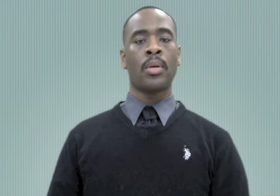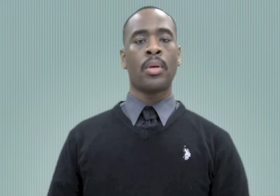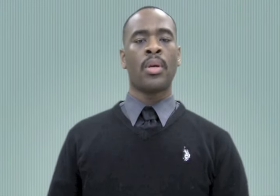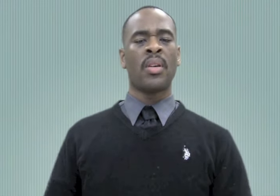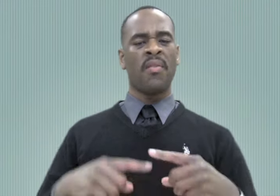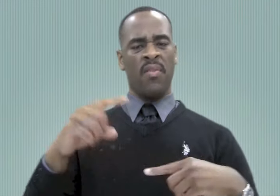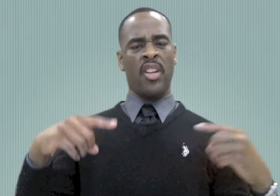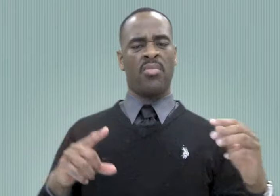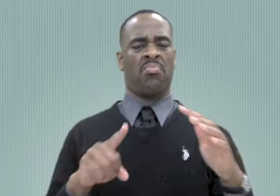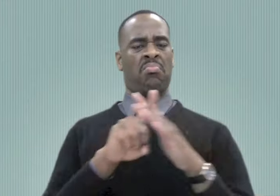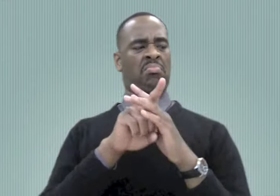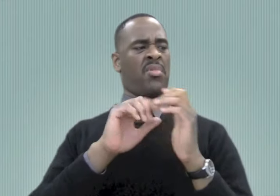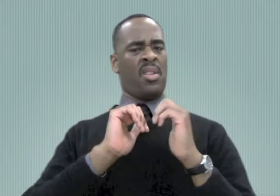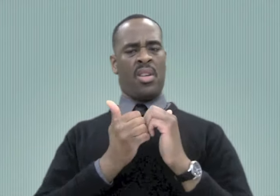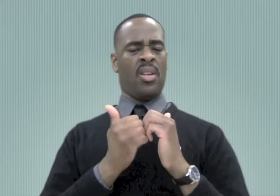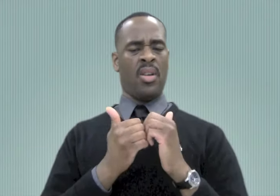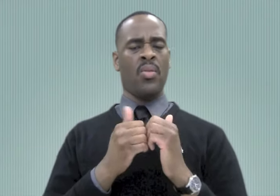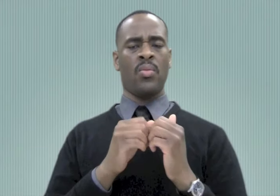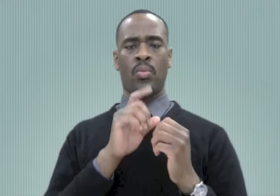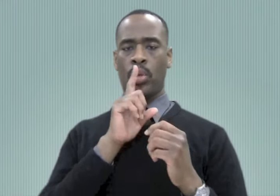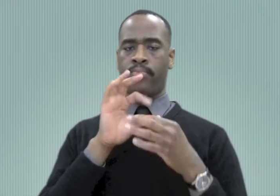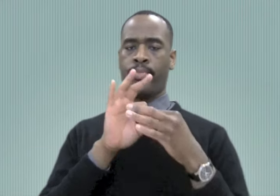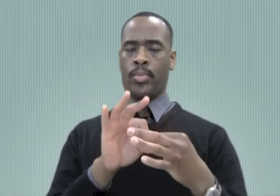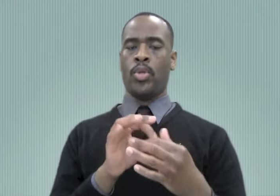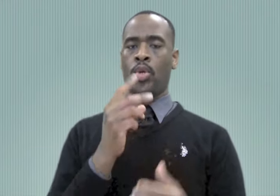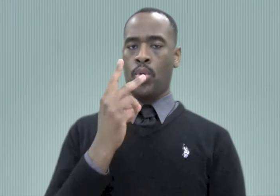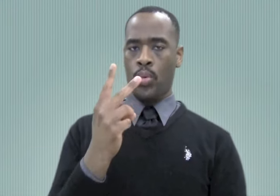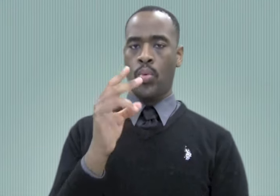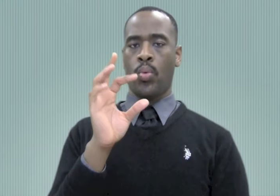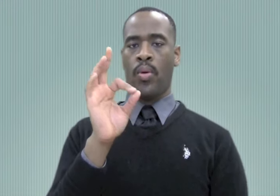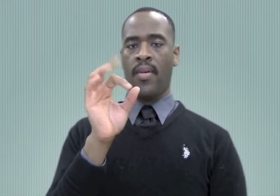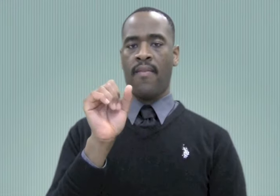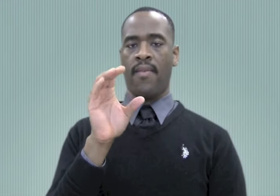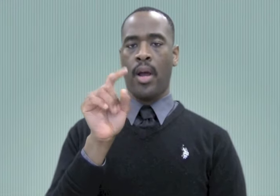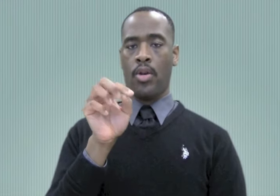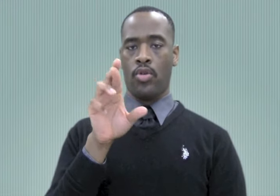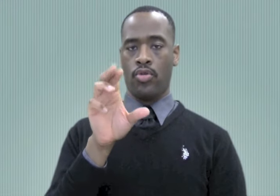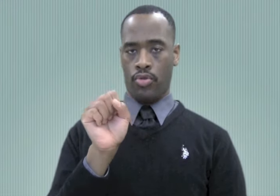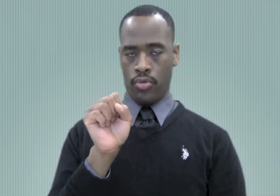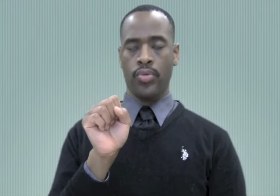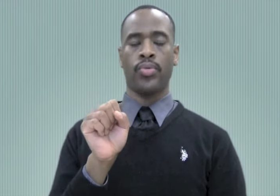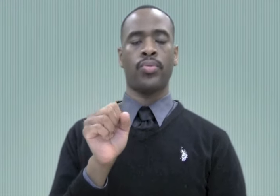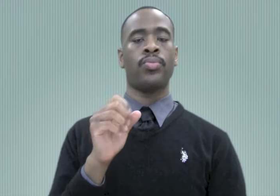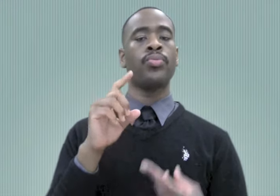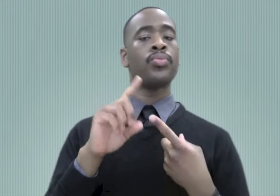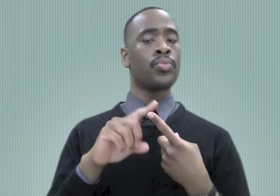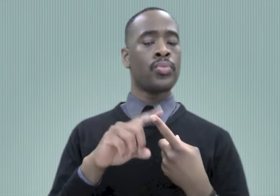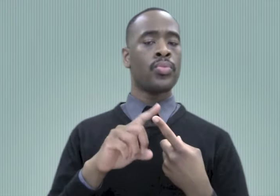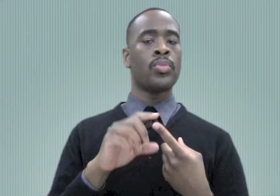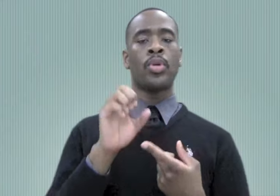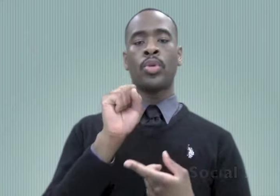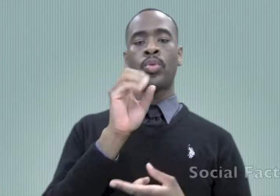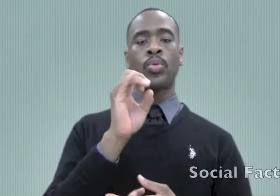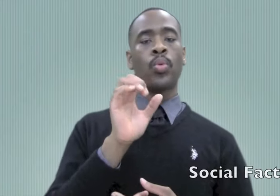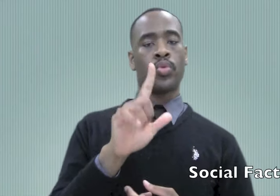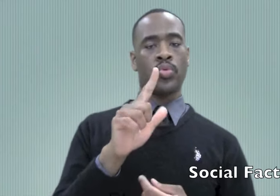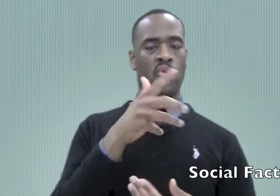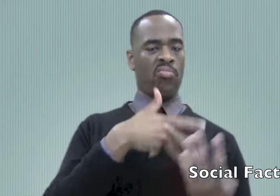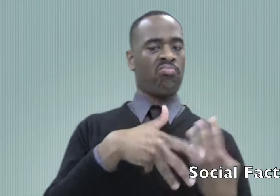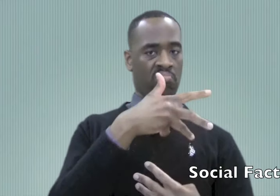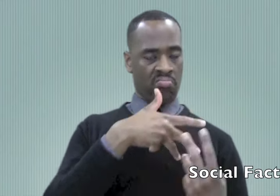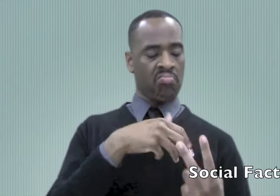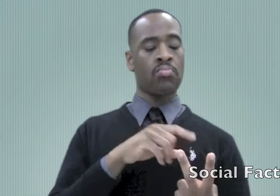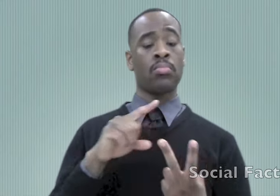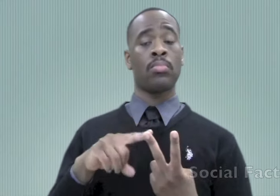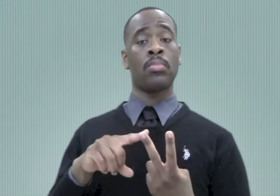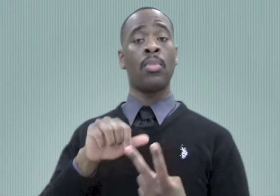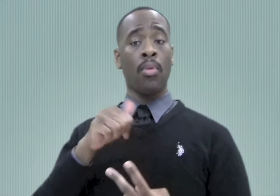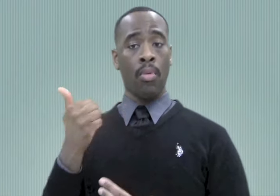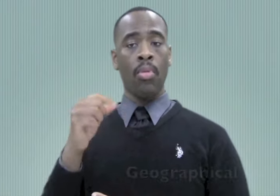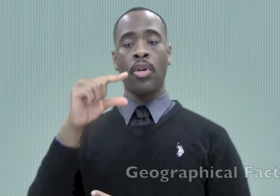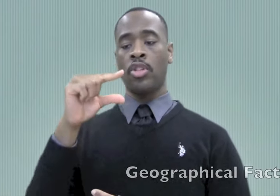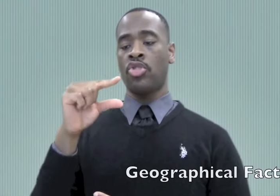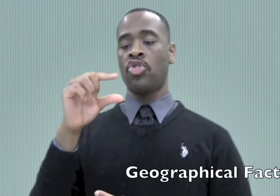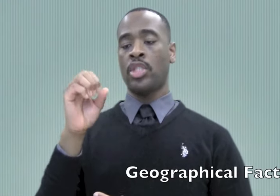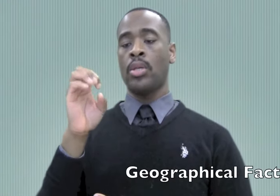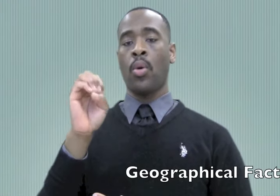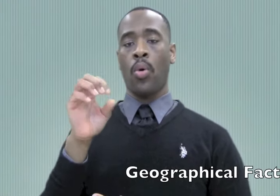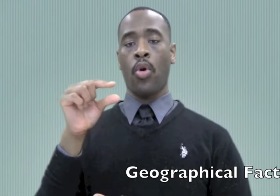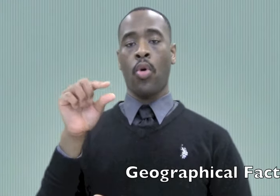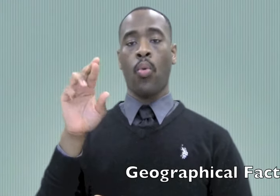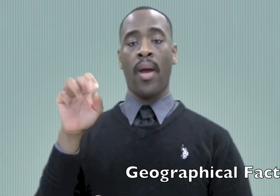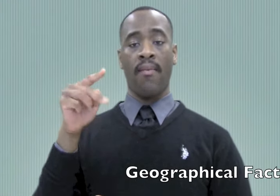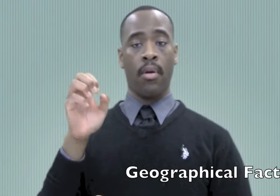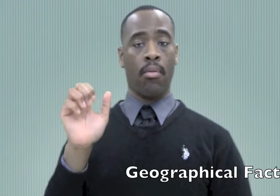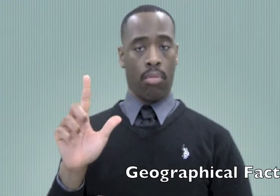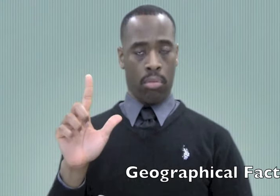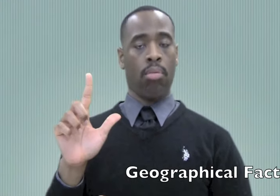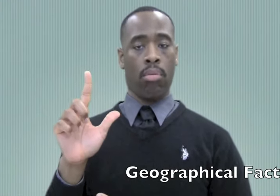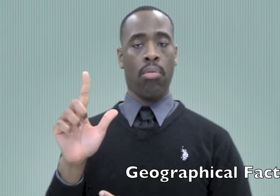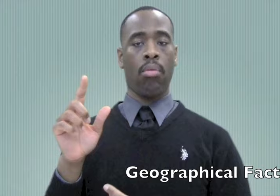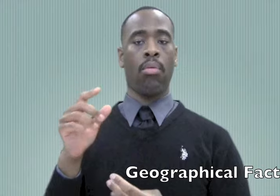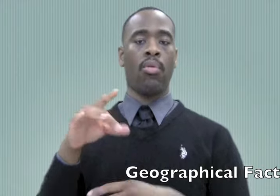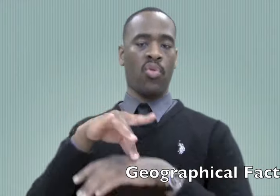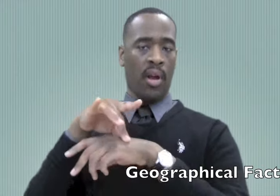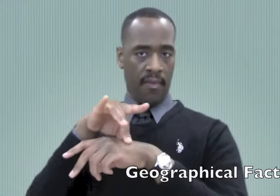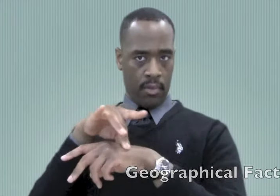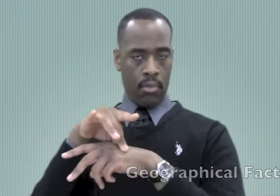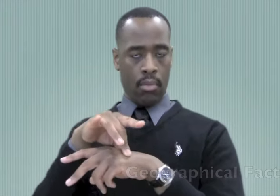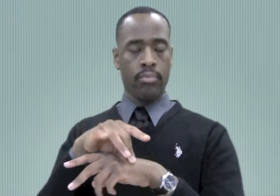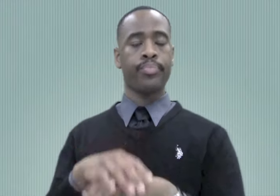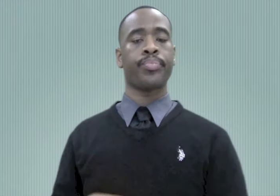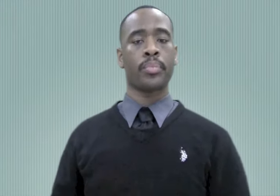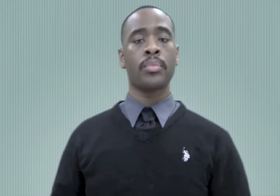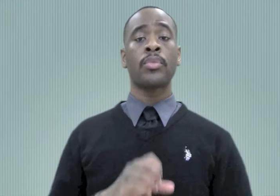How variation comes about is based on two factors: social factor and geographical factor. The examples of social factors